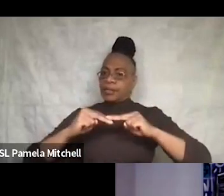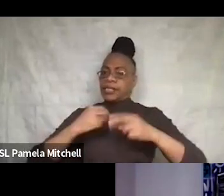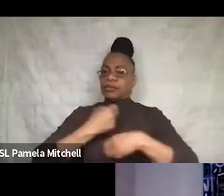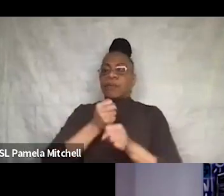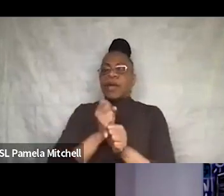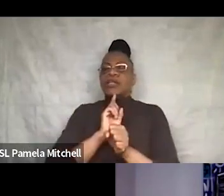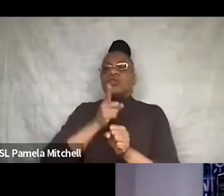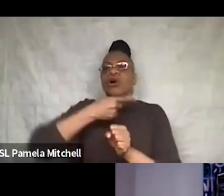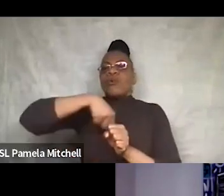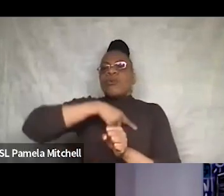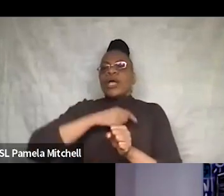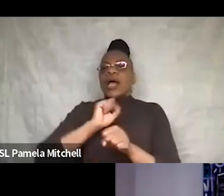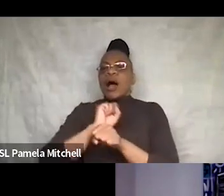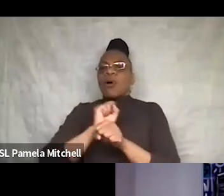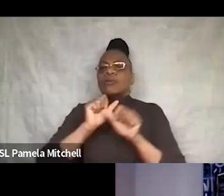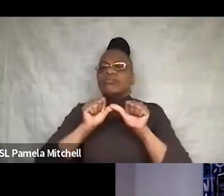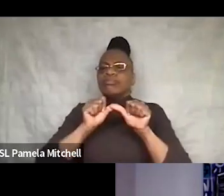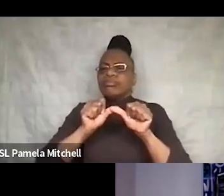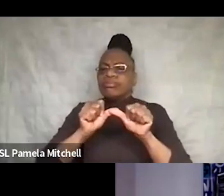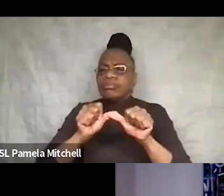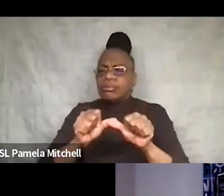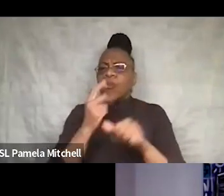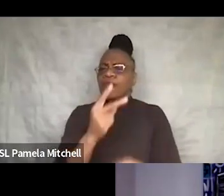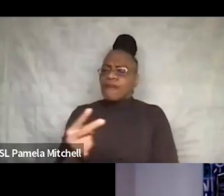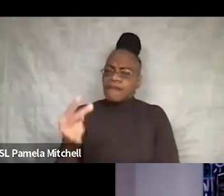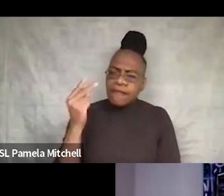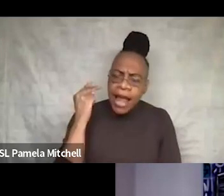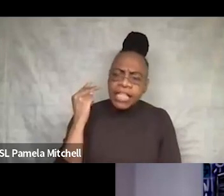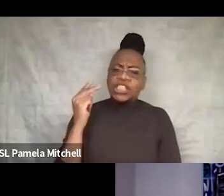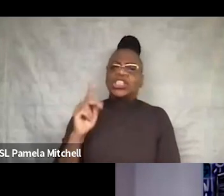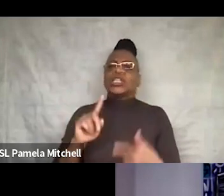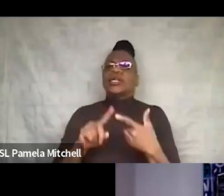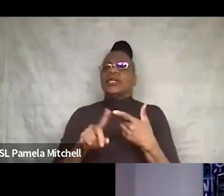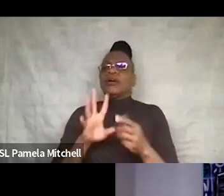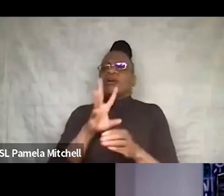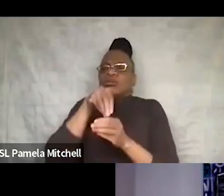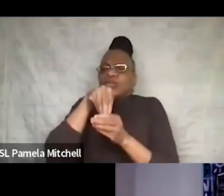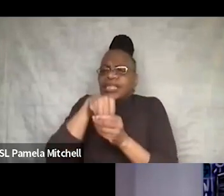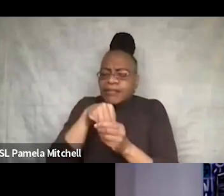on ongoing reflection with inclusivity, having channels for open dialogue,